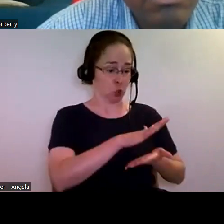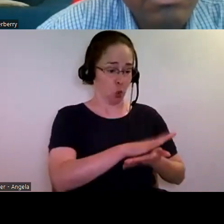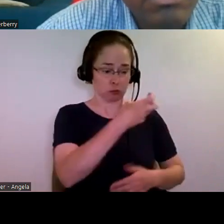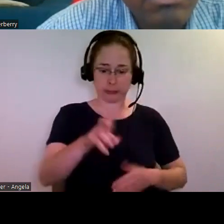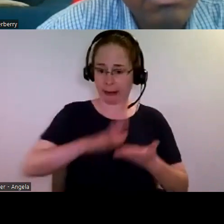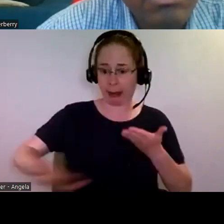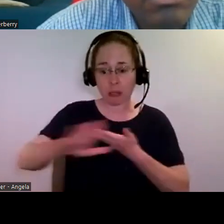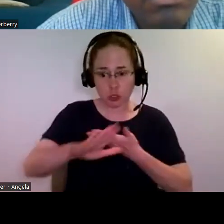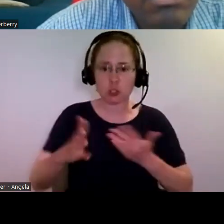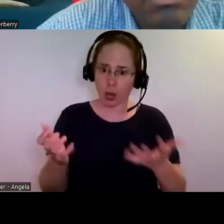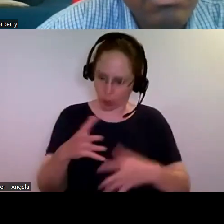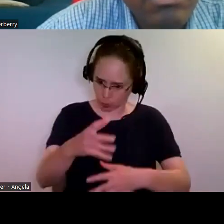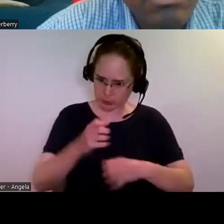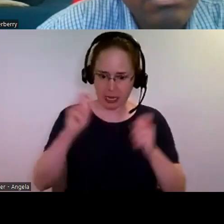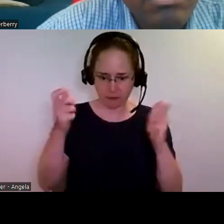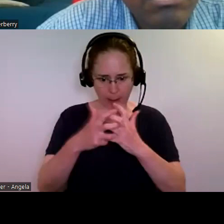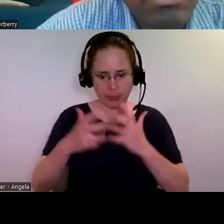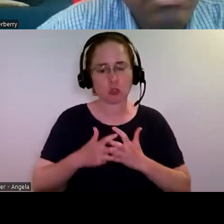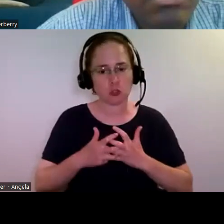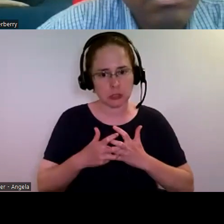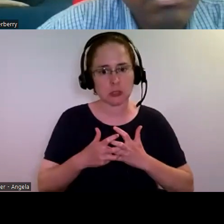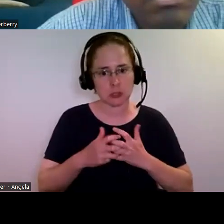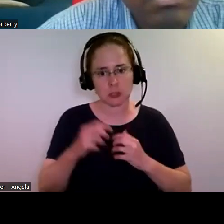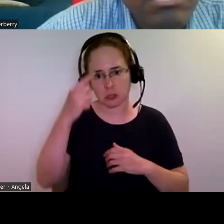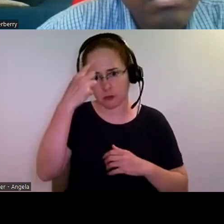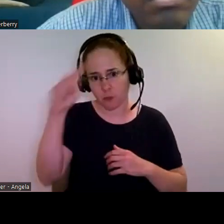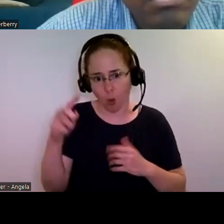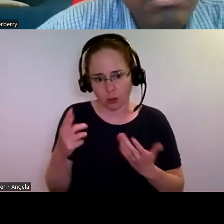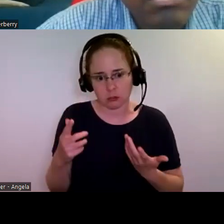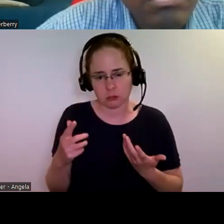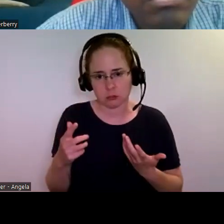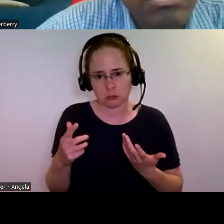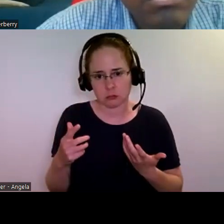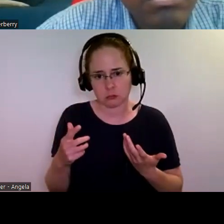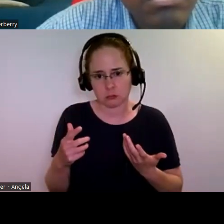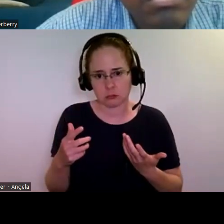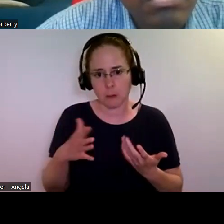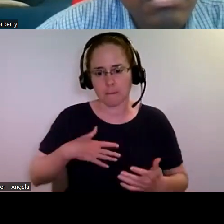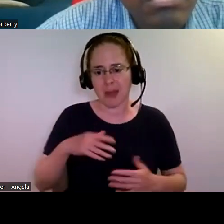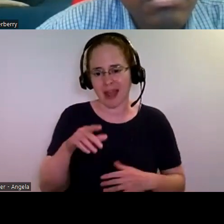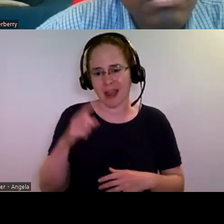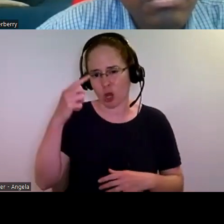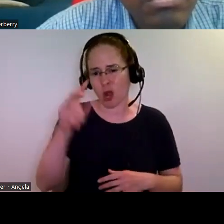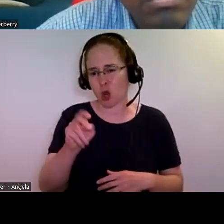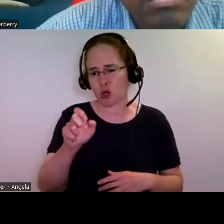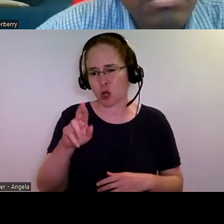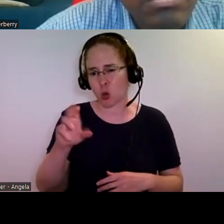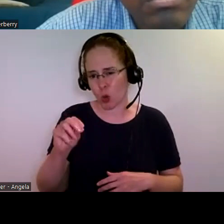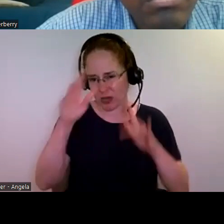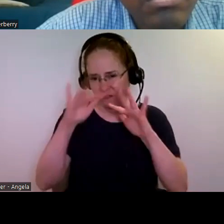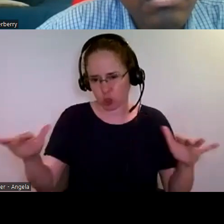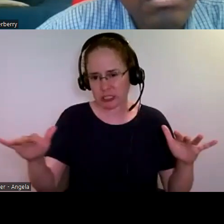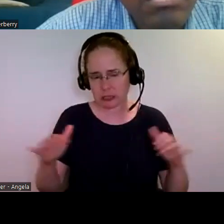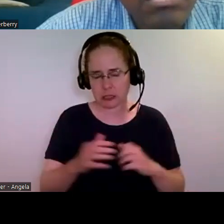I would like to receive accommodations for my neurodivergence and things like that. And so,